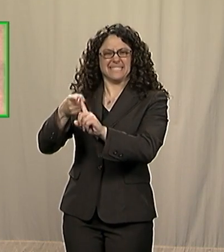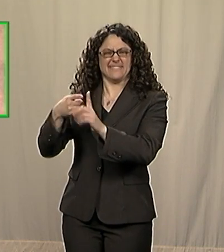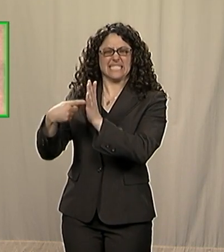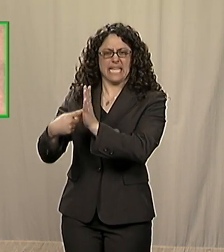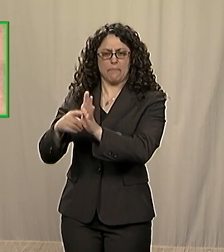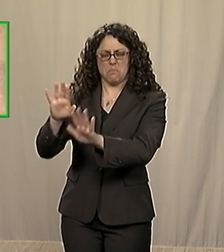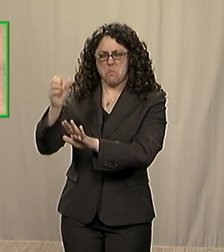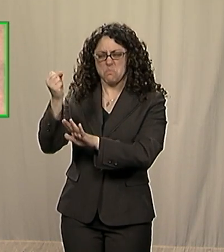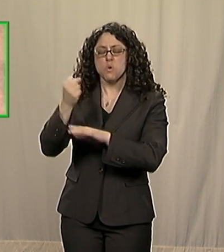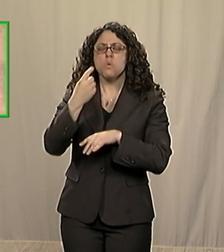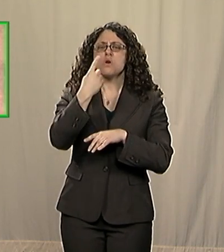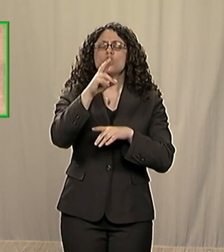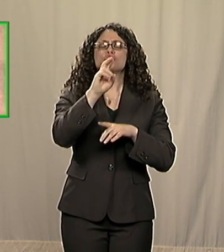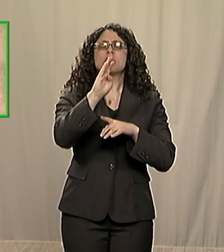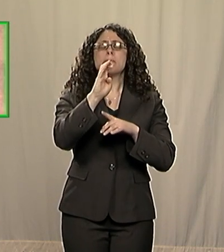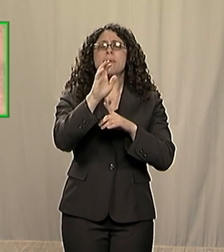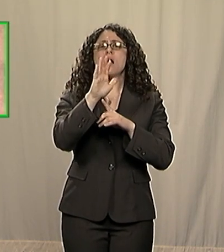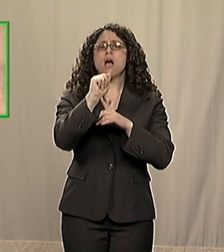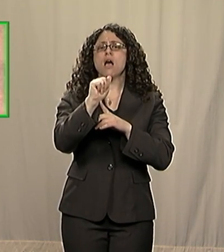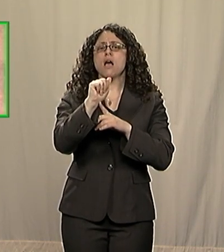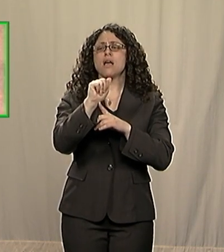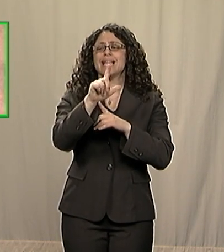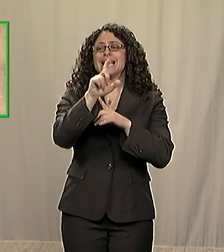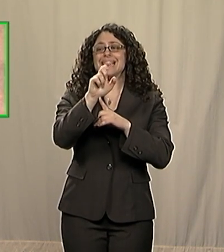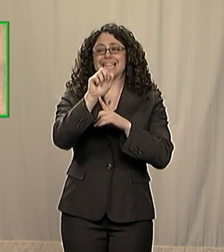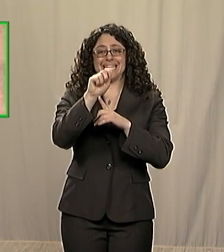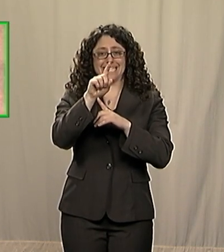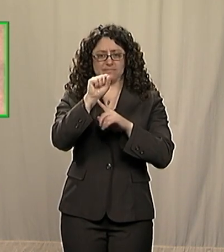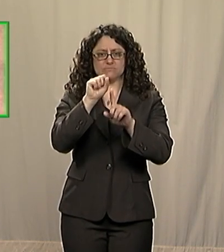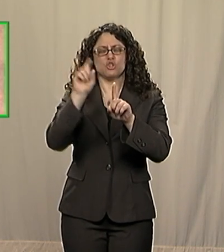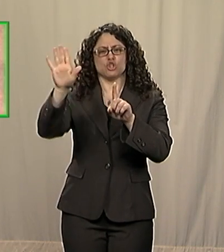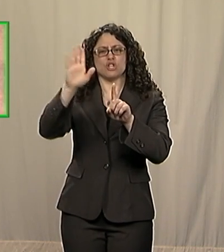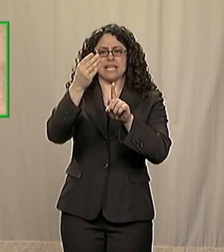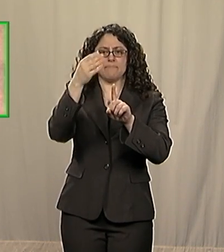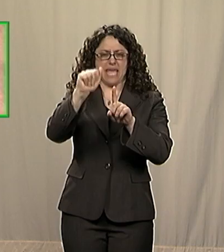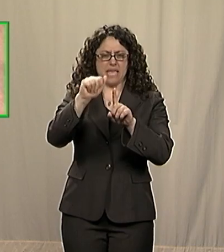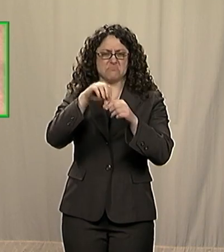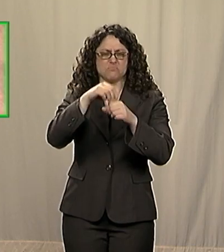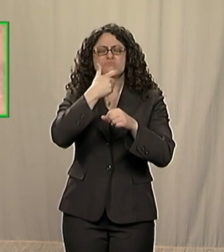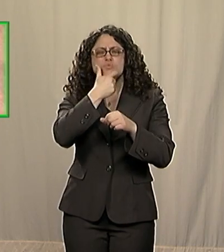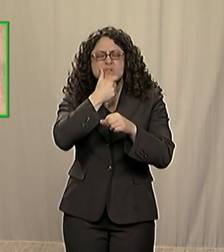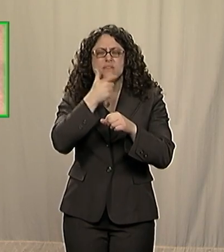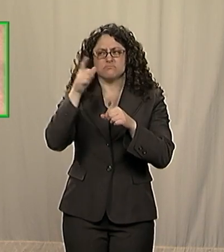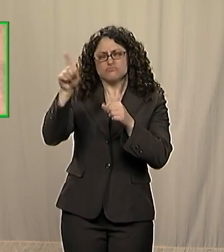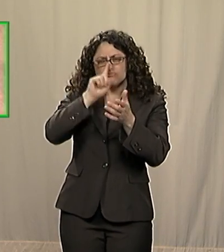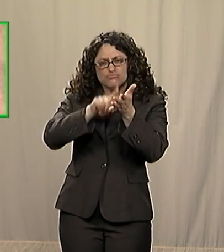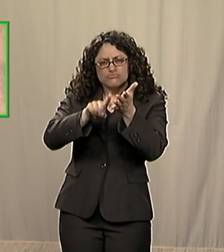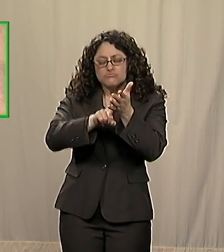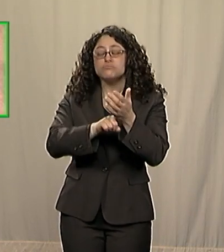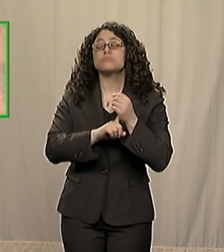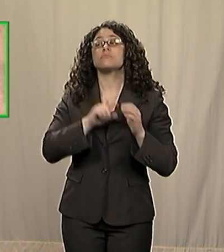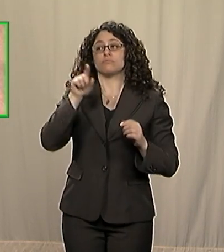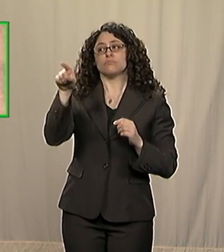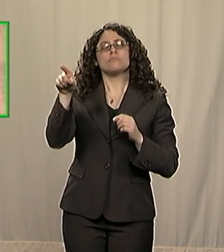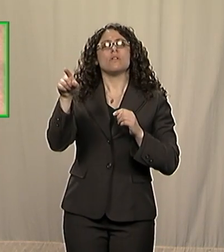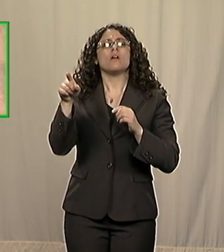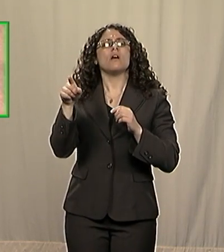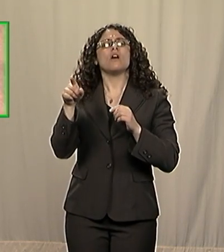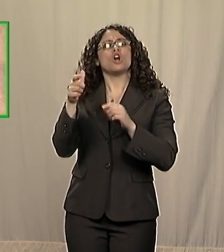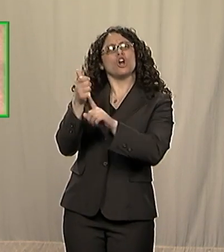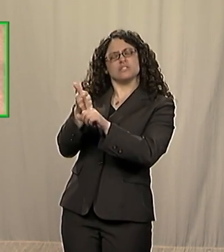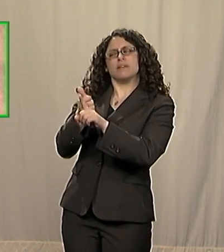by Rebecca Leeds in the United Kingdom.